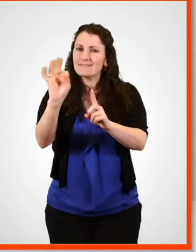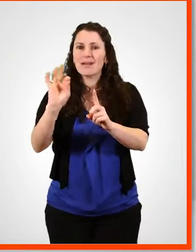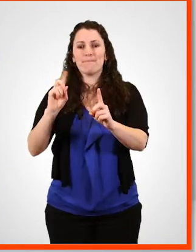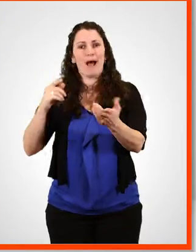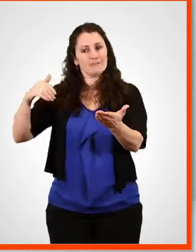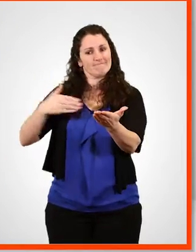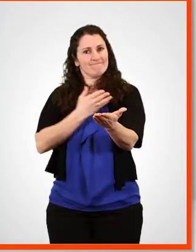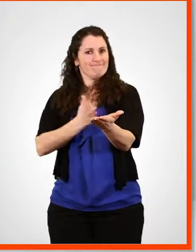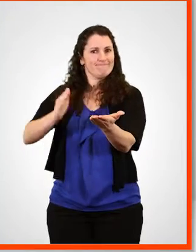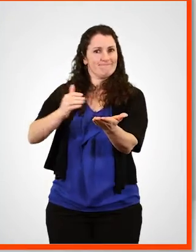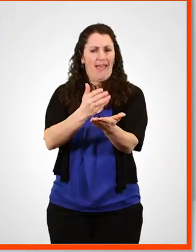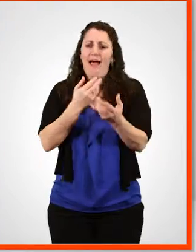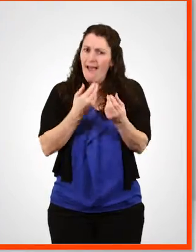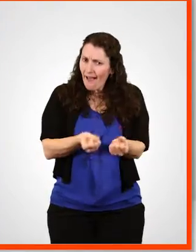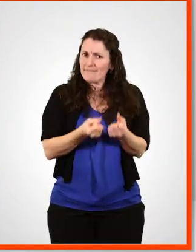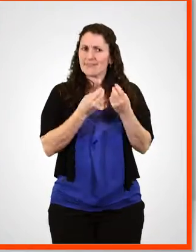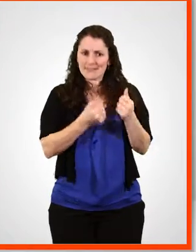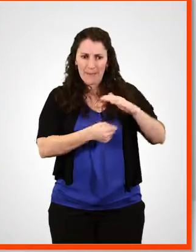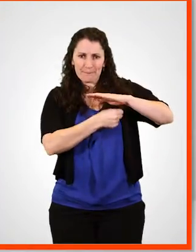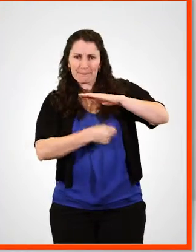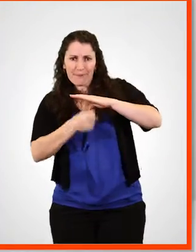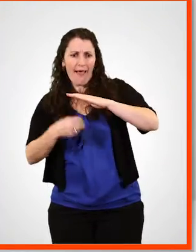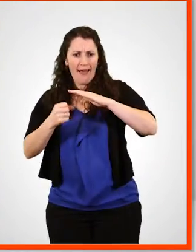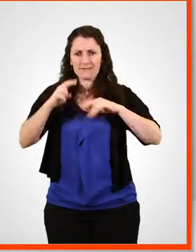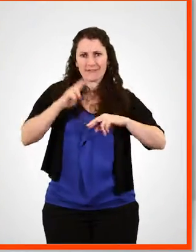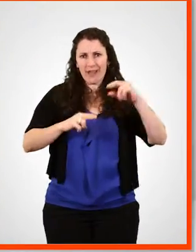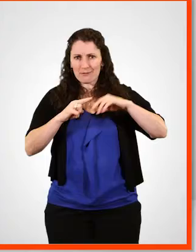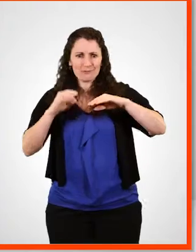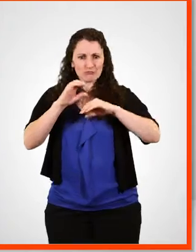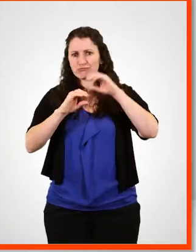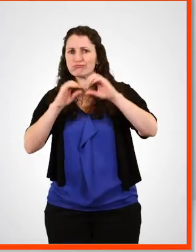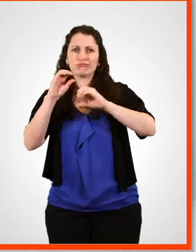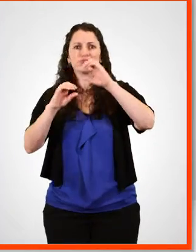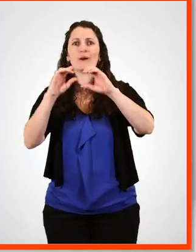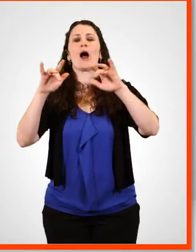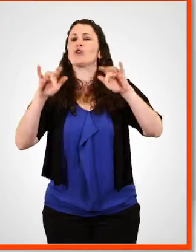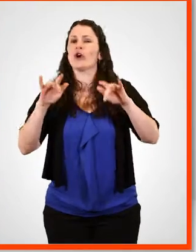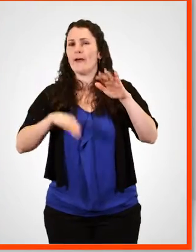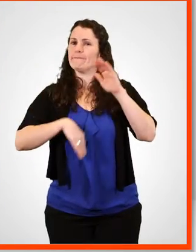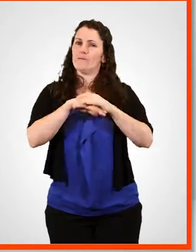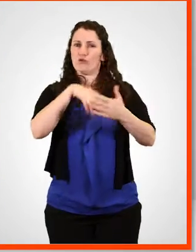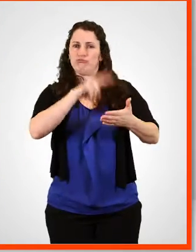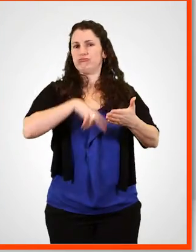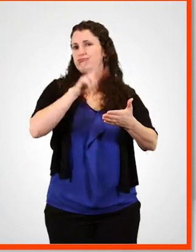but you're still not a full-on reader and writer at this stage, you're really still only talking about children who are six years old.